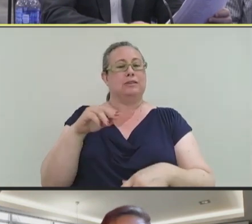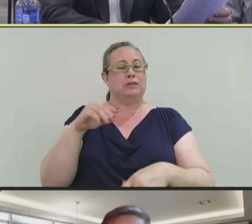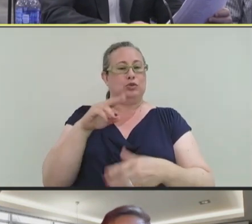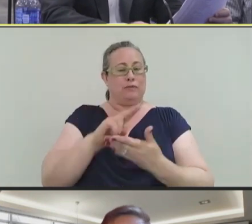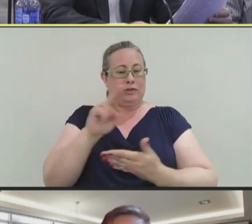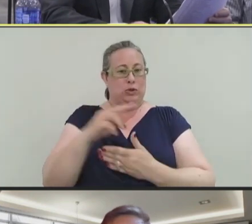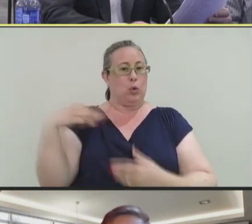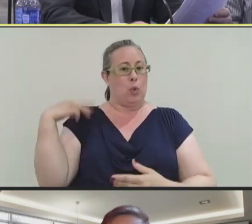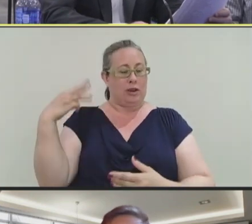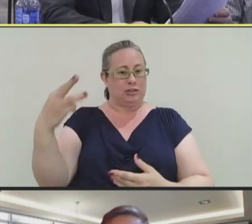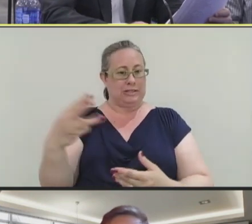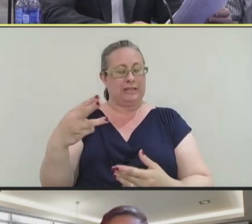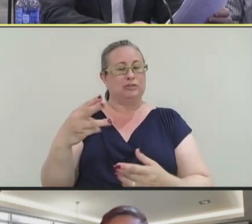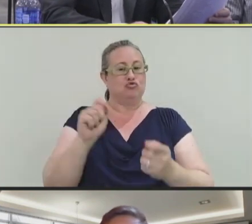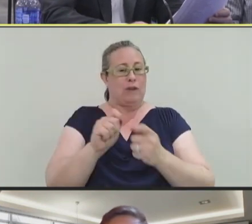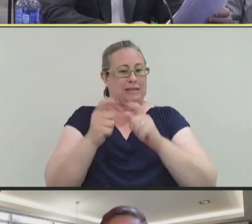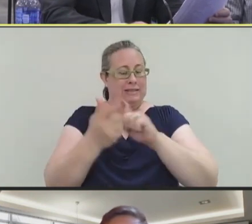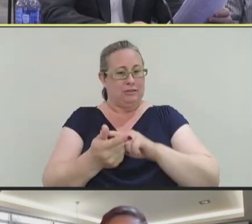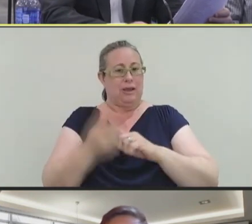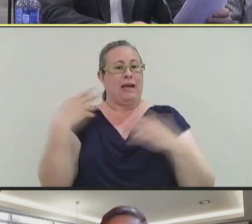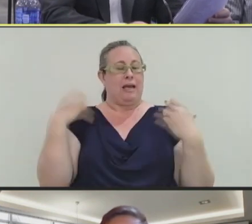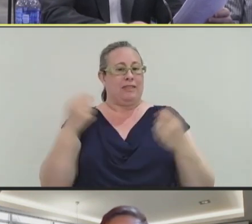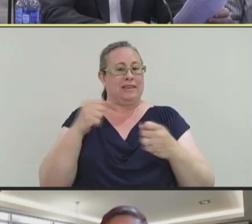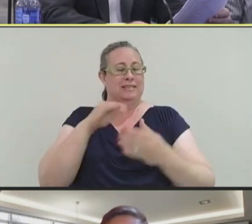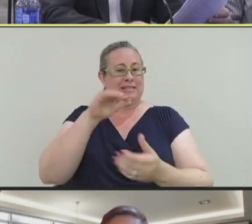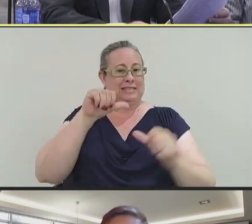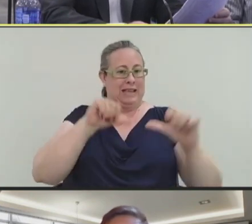Health Science and the Center for Translational Medicine and Women's